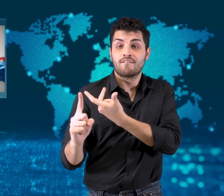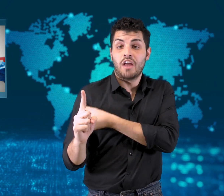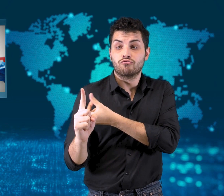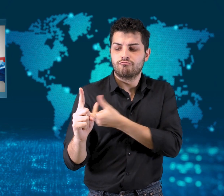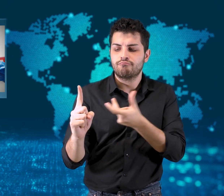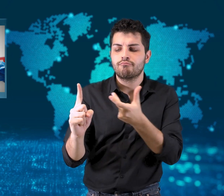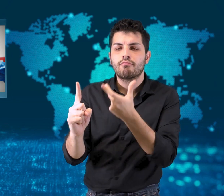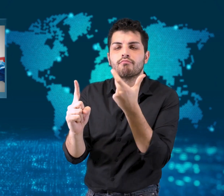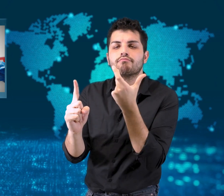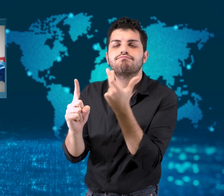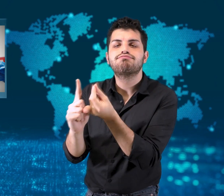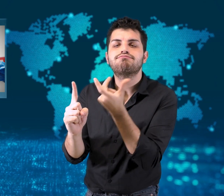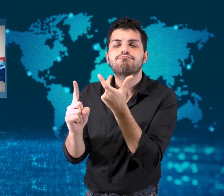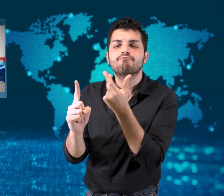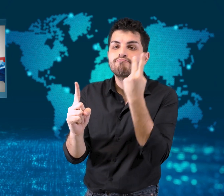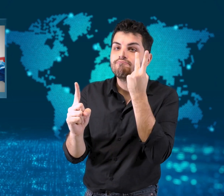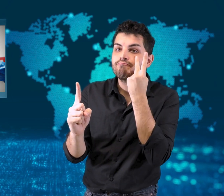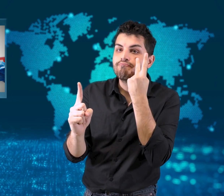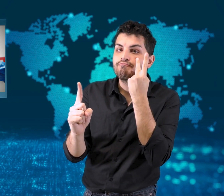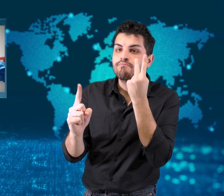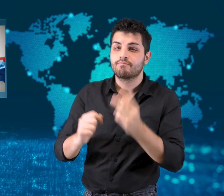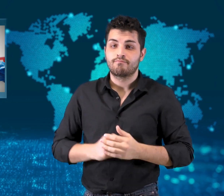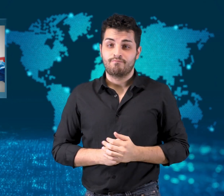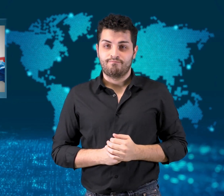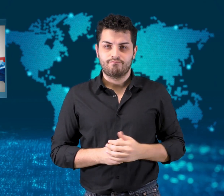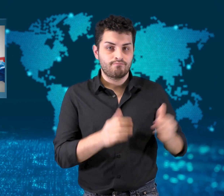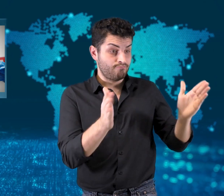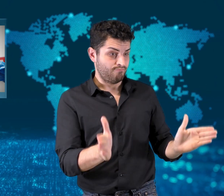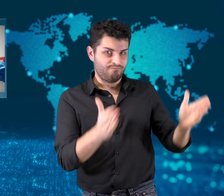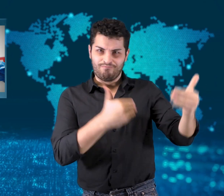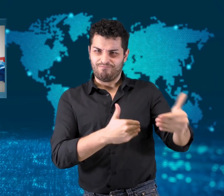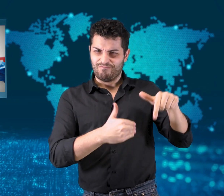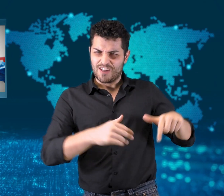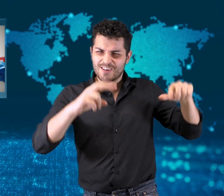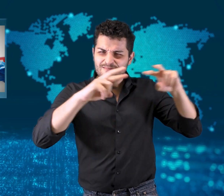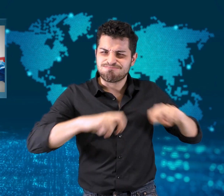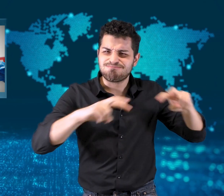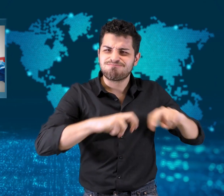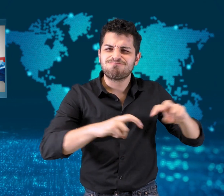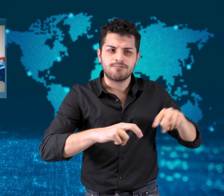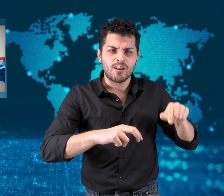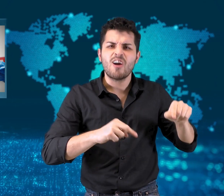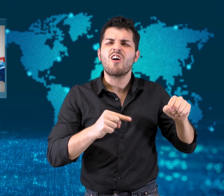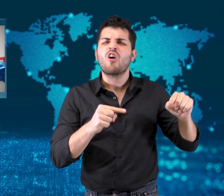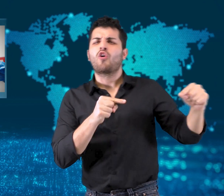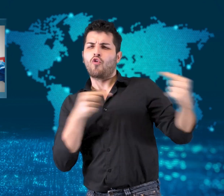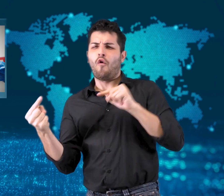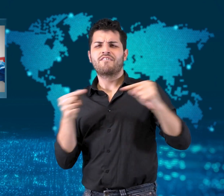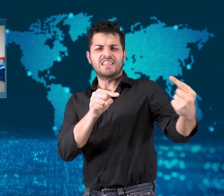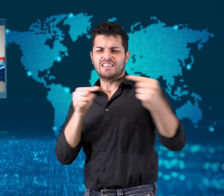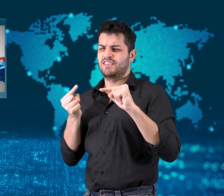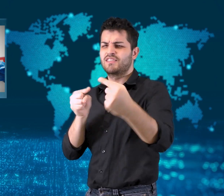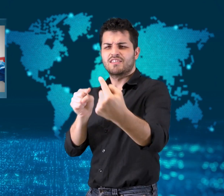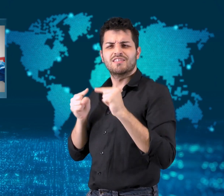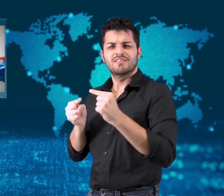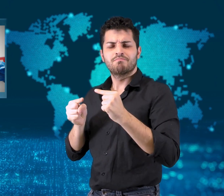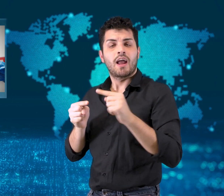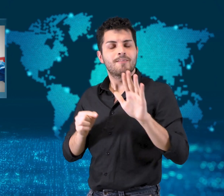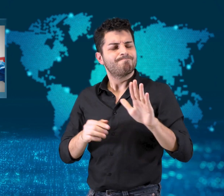exposed to the virus as well as receive an experimental vaccine.